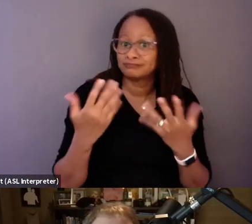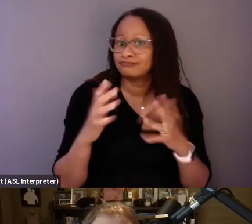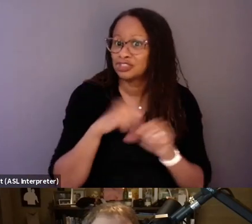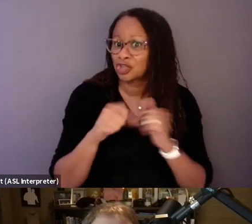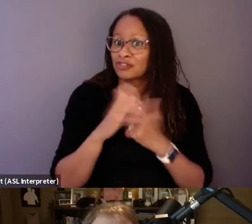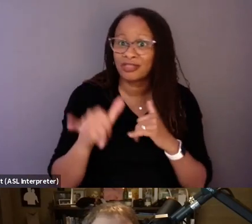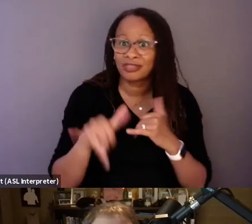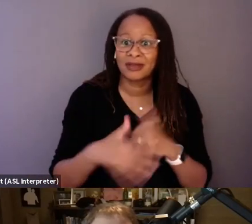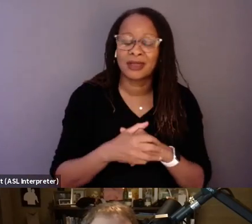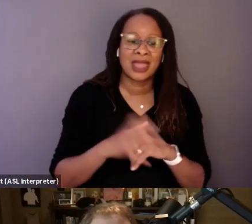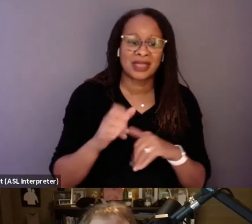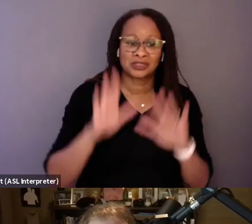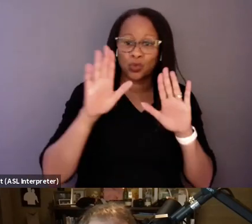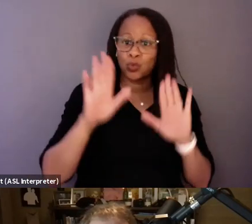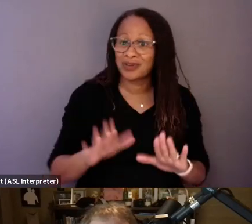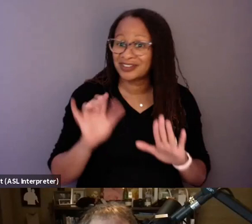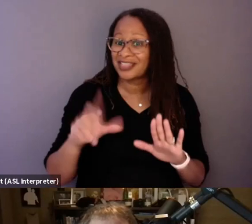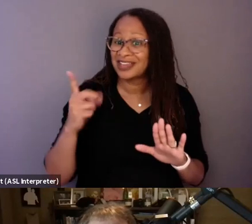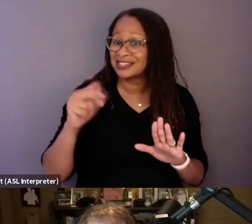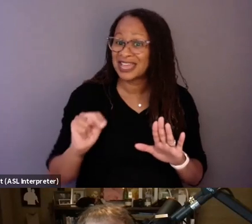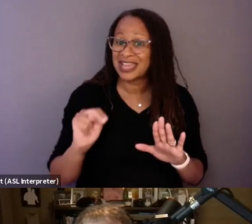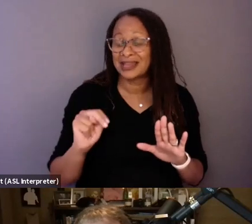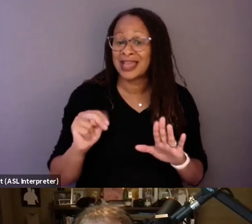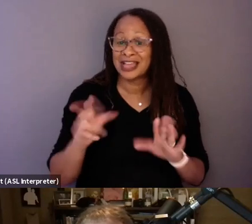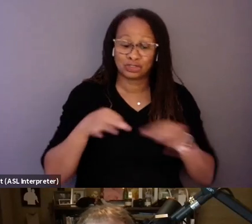that Dan describes as love at first sight